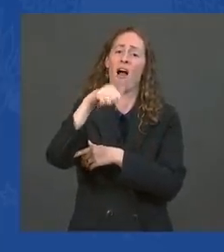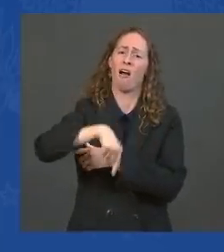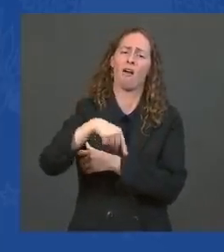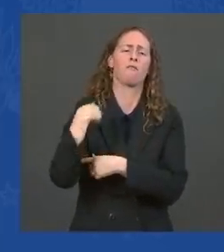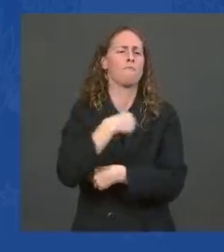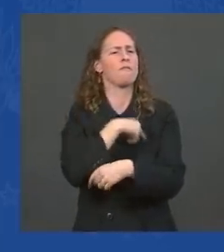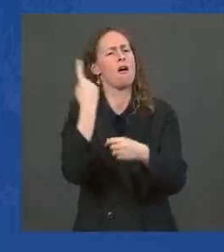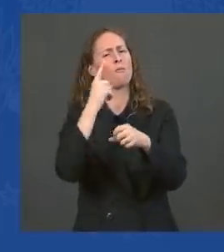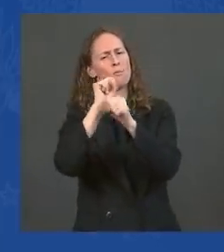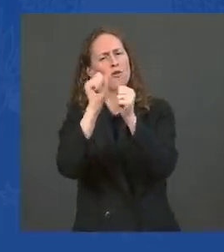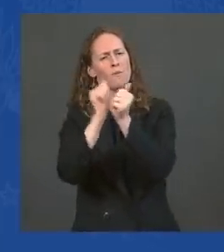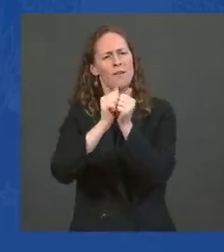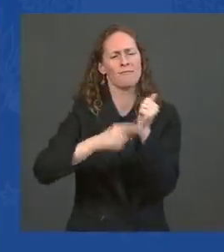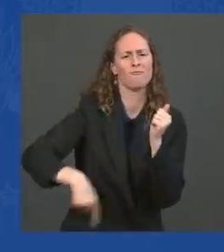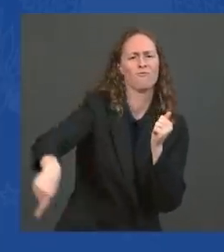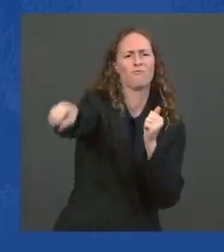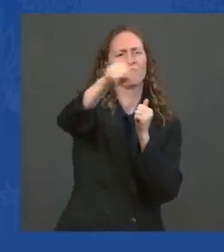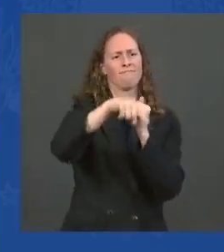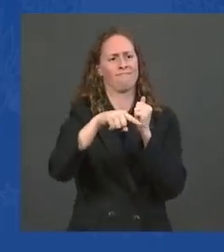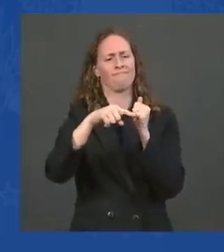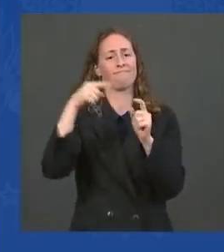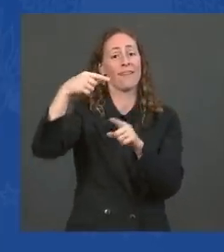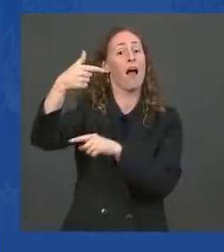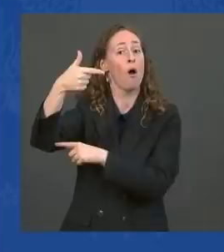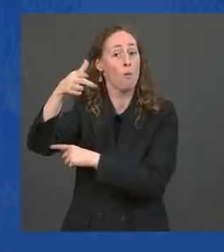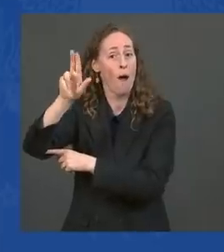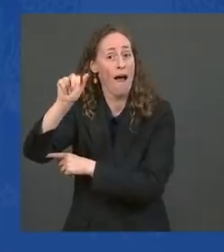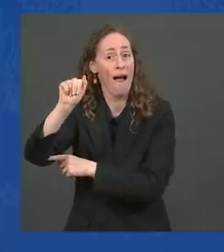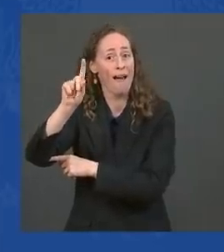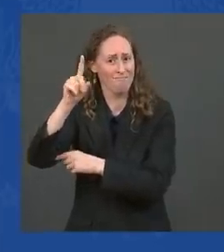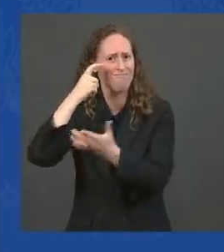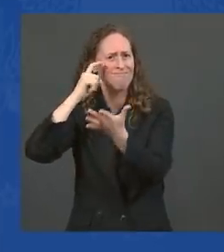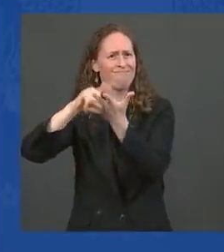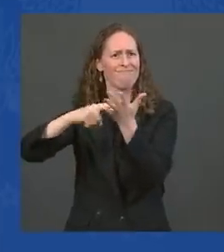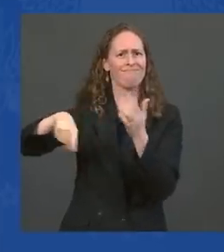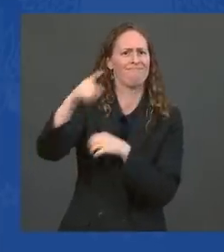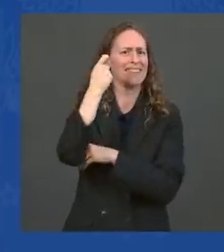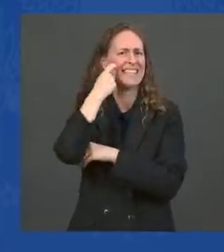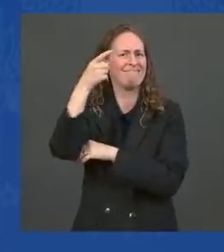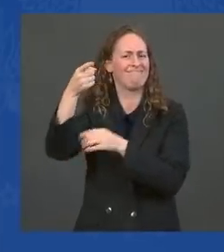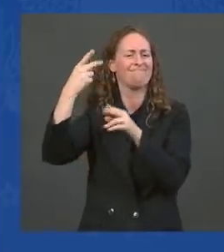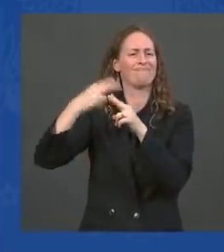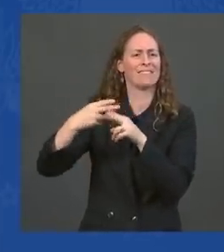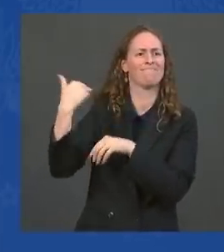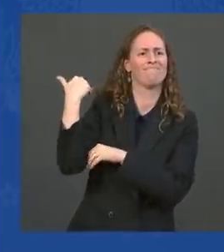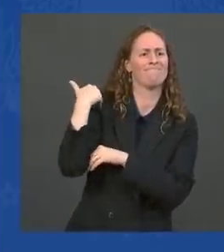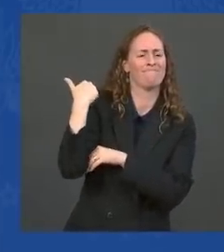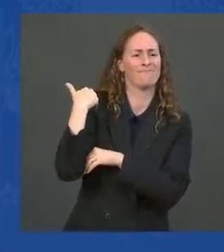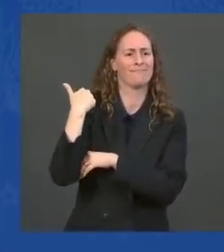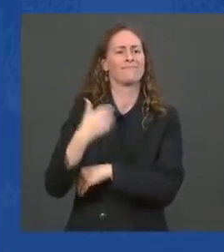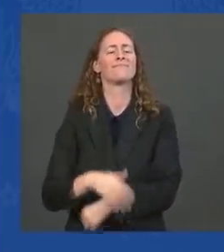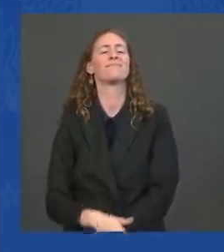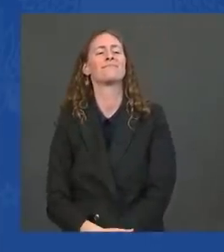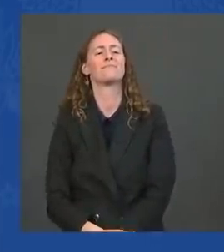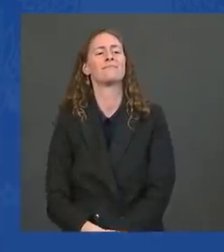and the Quad, as was stated earlier; our five treaty allies and other close partners in the Indo-Pacific;